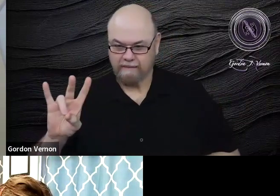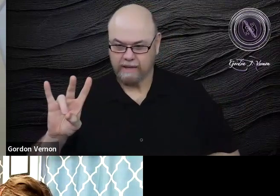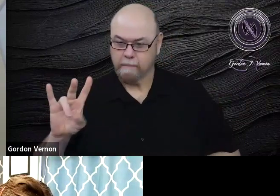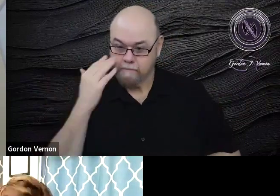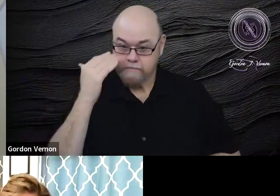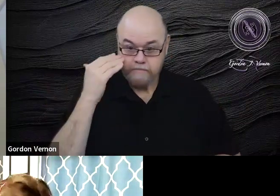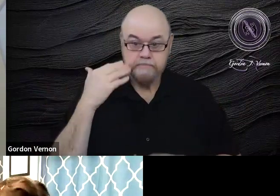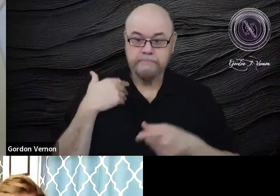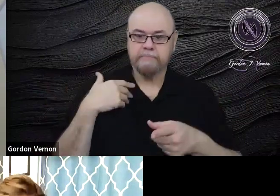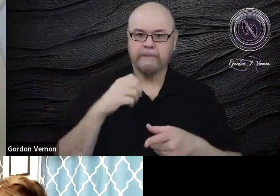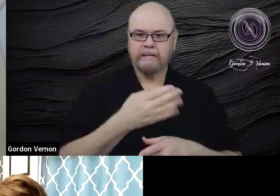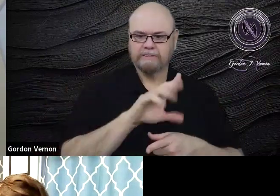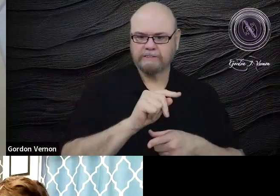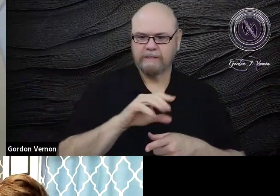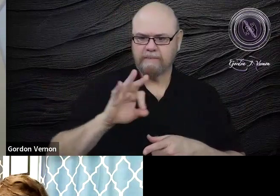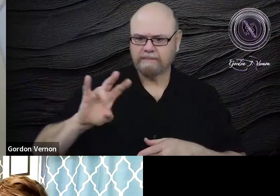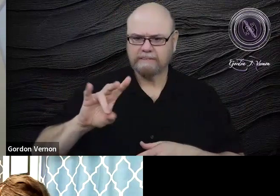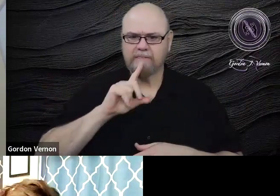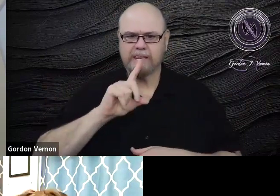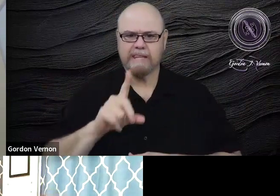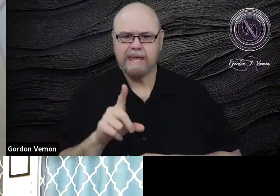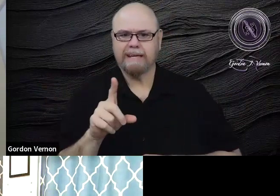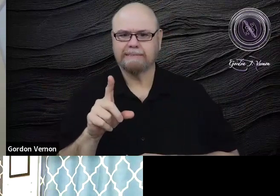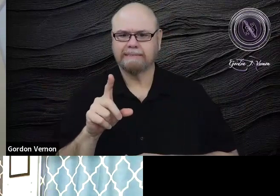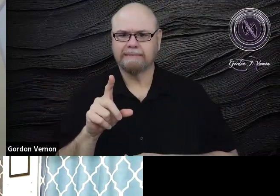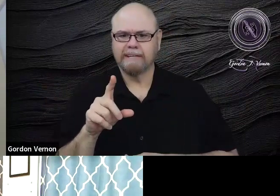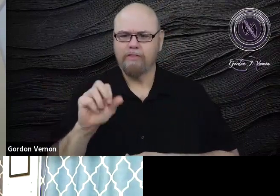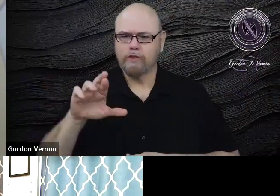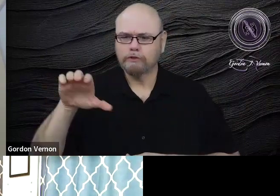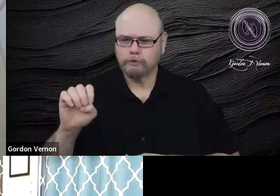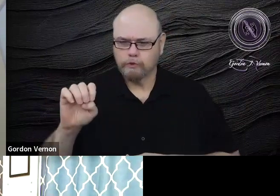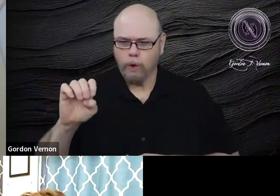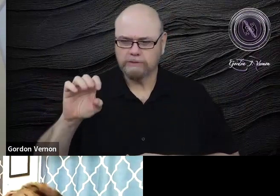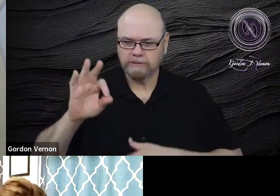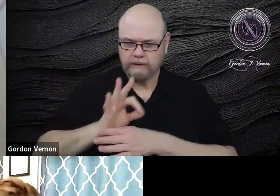to present sounds not over headphones, but from speakers